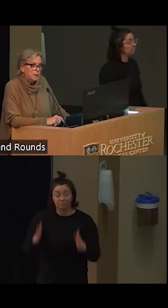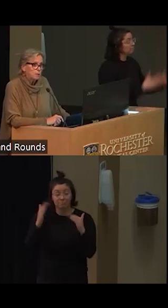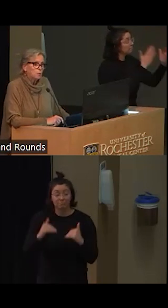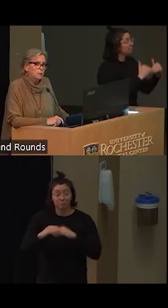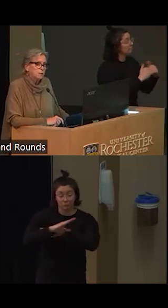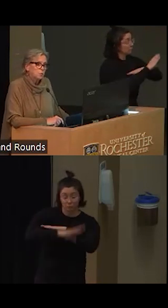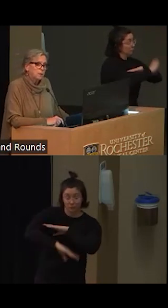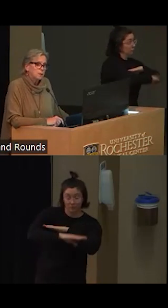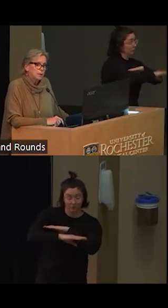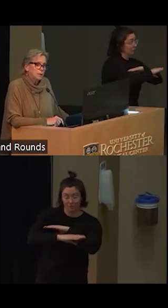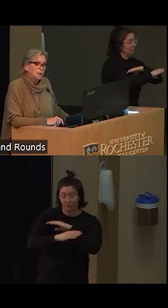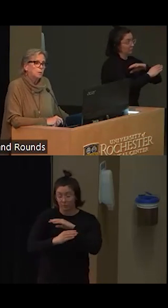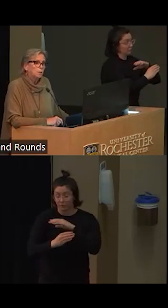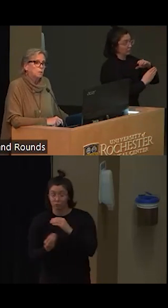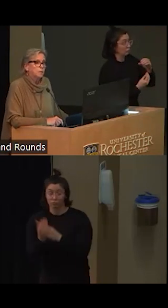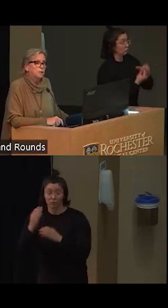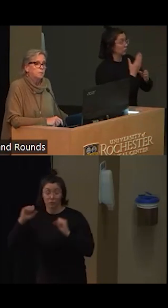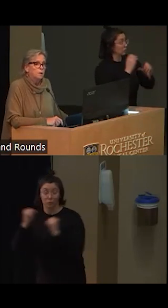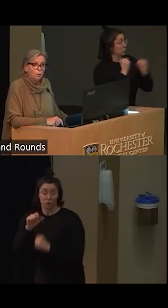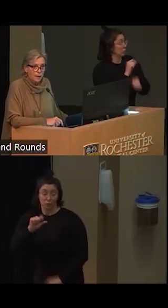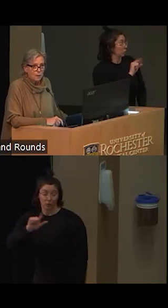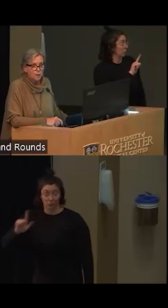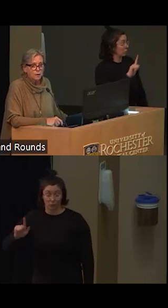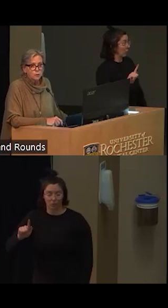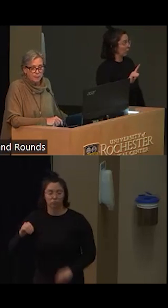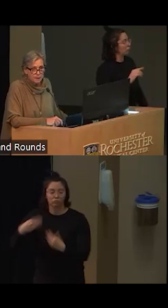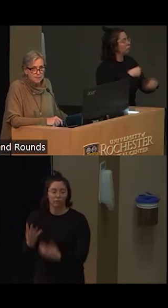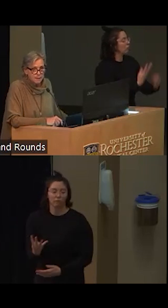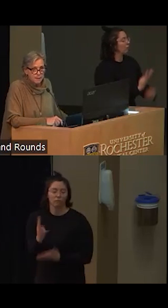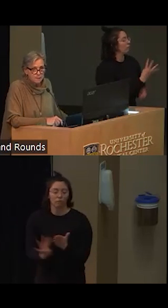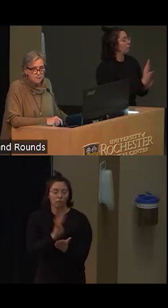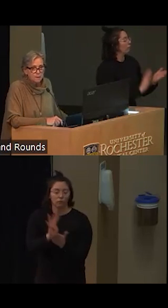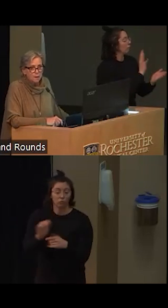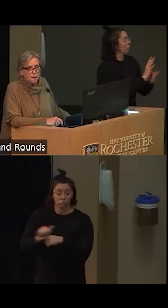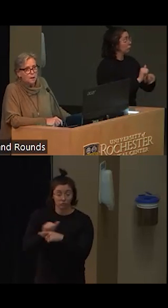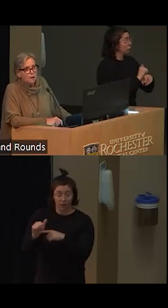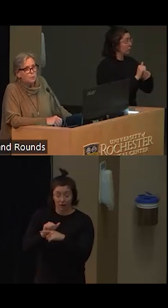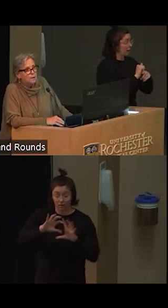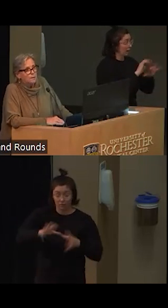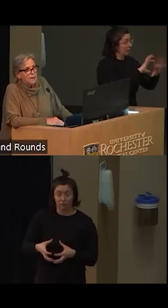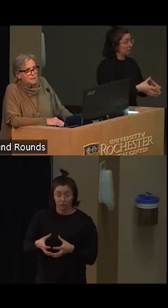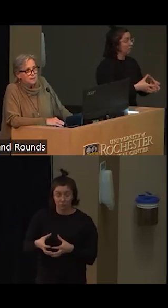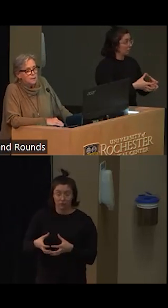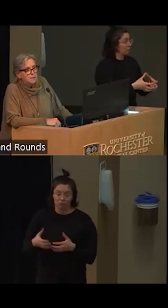spring through the winter of 2021 we offered four-hour training sessions with activities